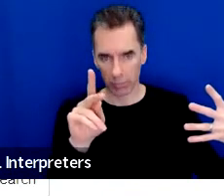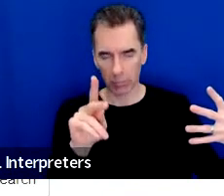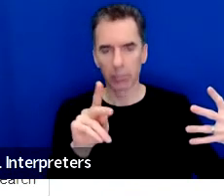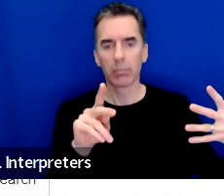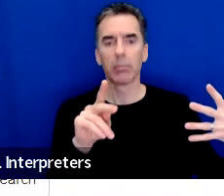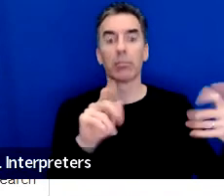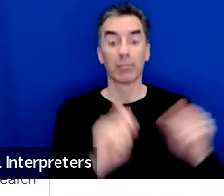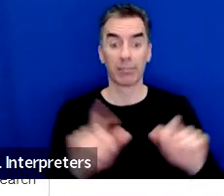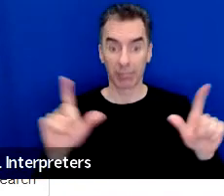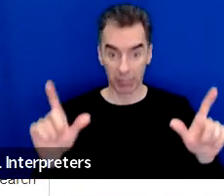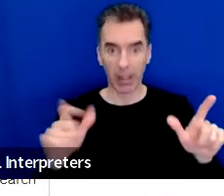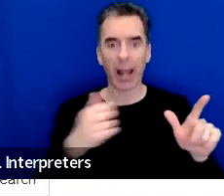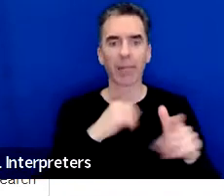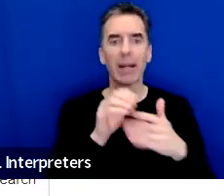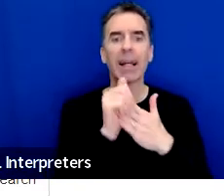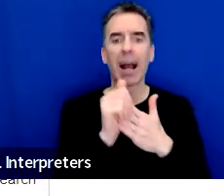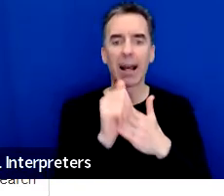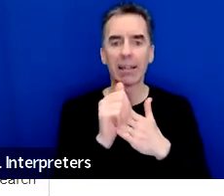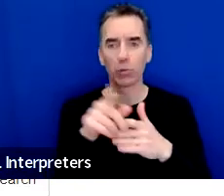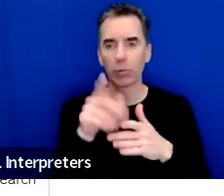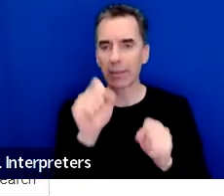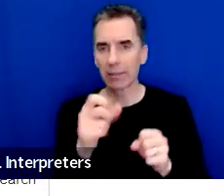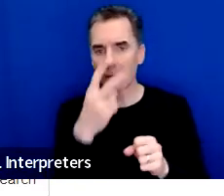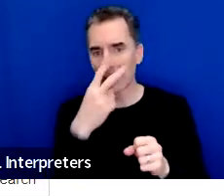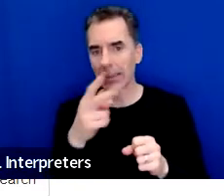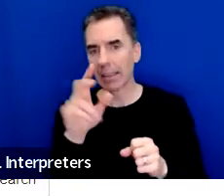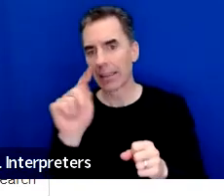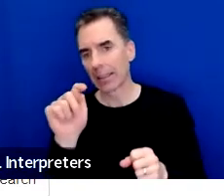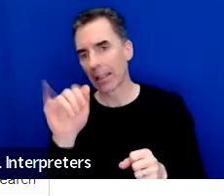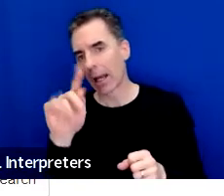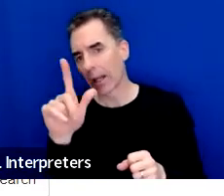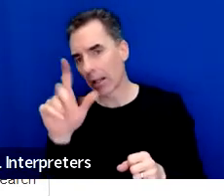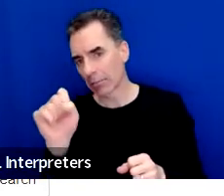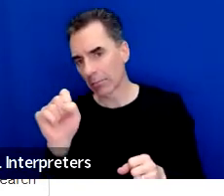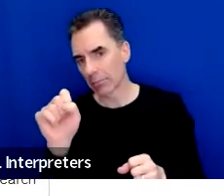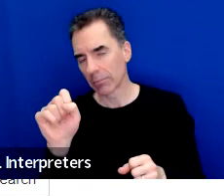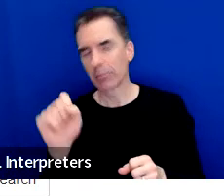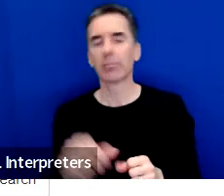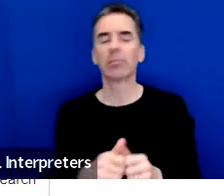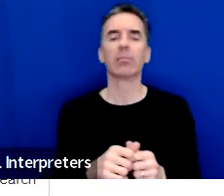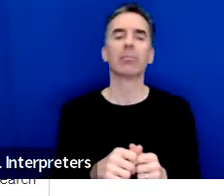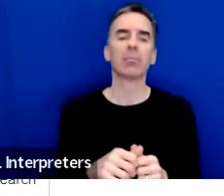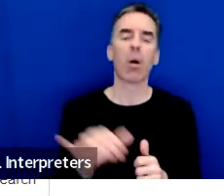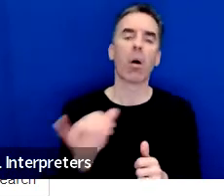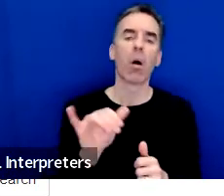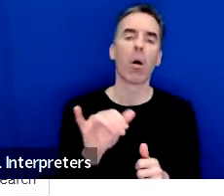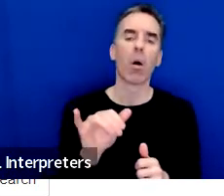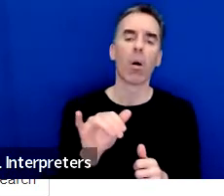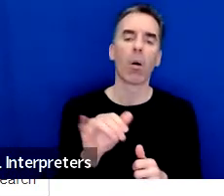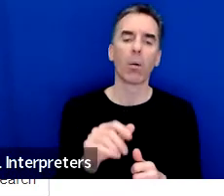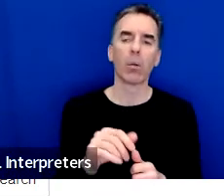You you can look at the titles if you're not in canvas. And then we also link to a lot of the resources